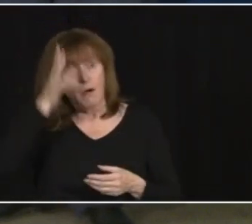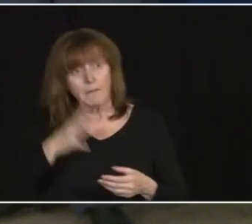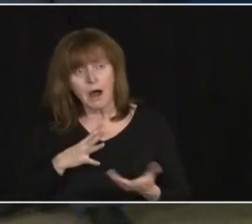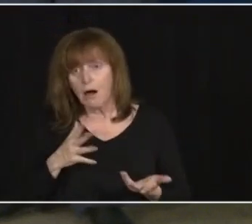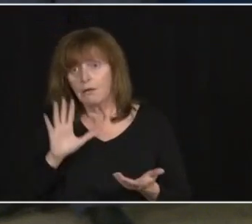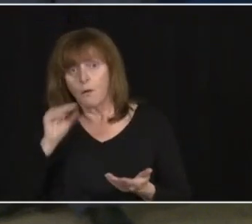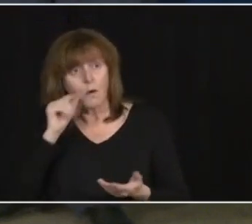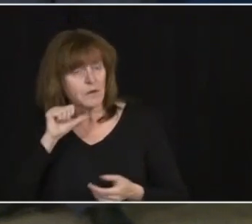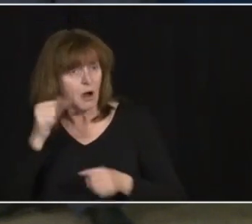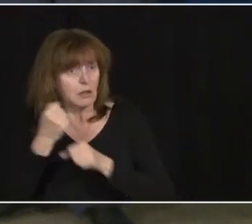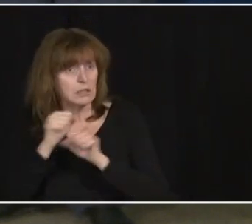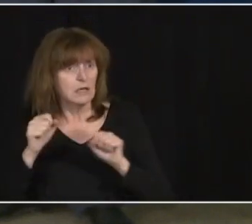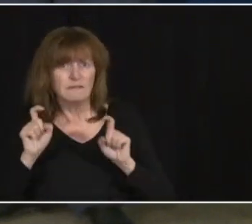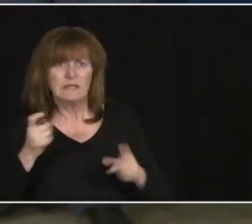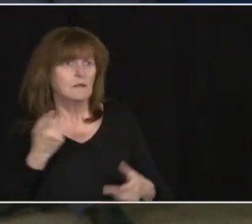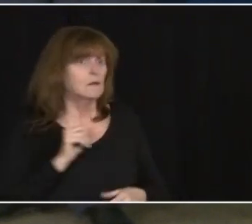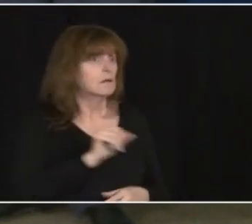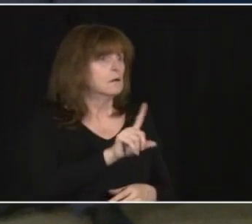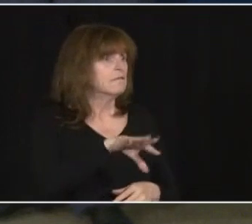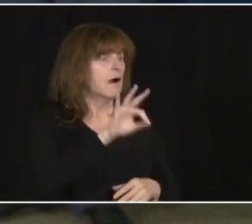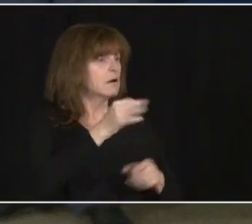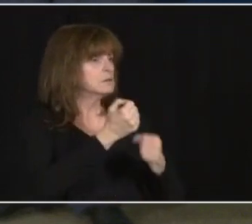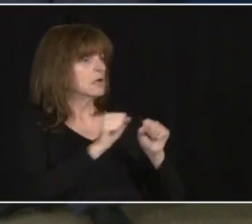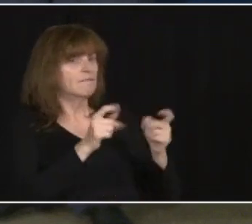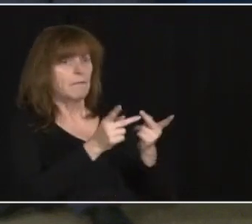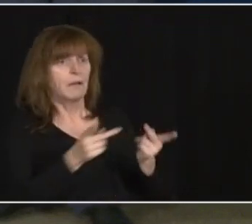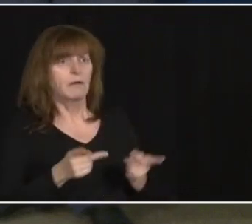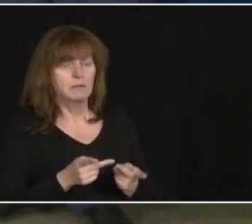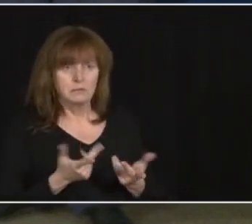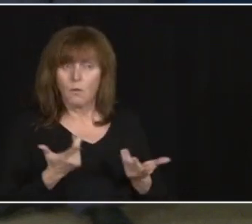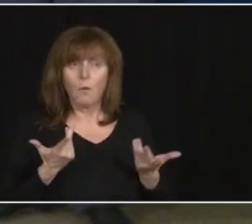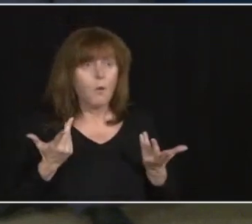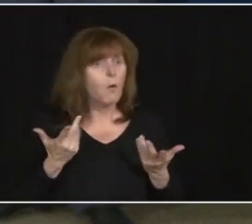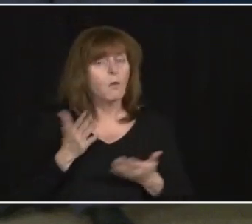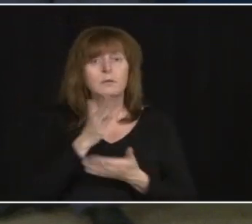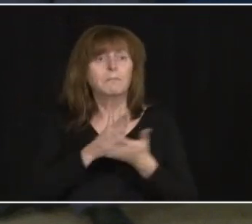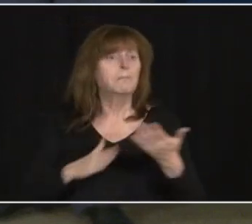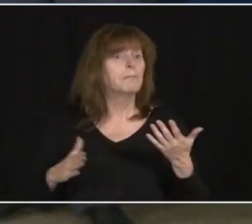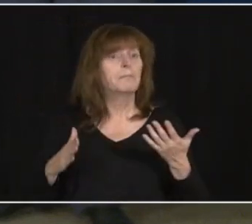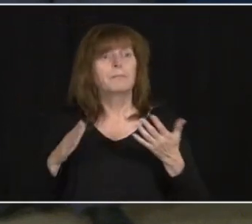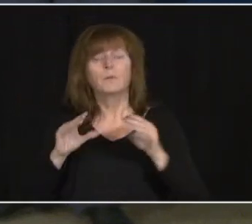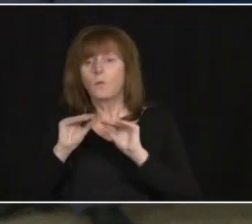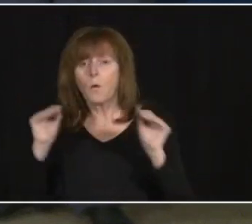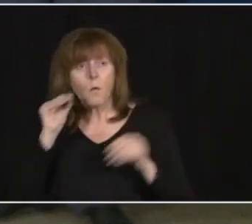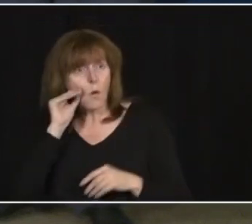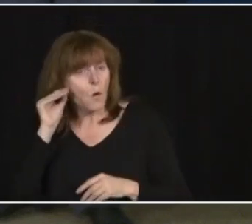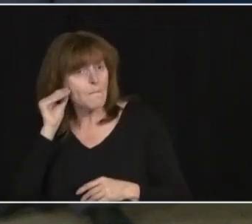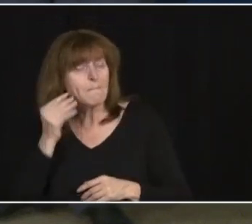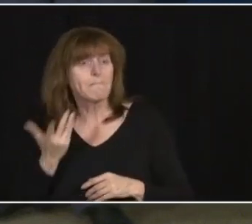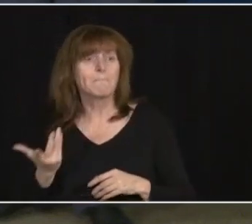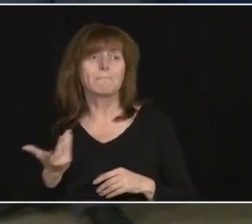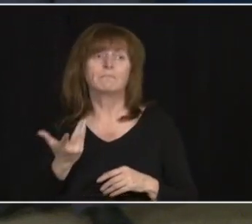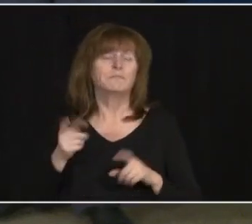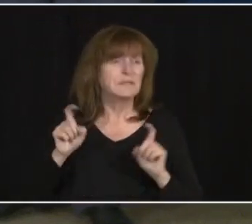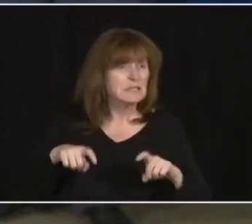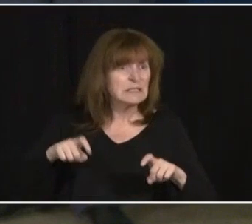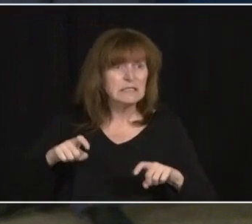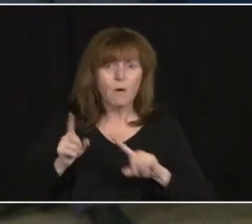matter, that people who need shelter that, there are situations beyond homeless shelters where people may be without a home for a period of time.